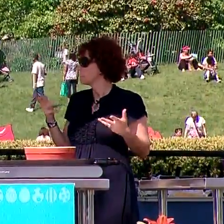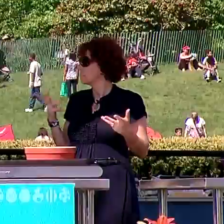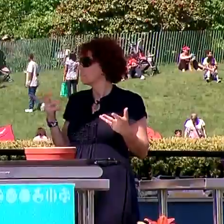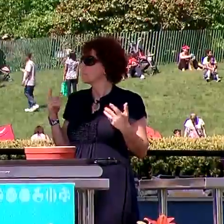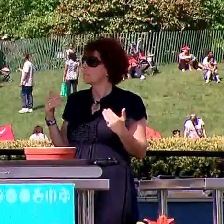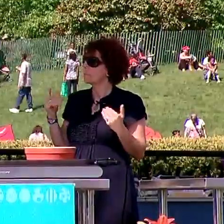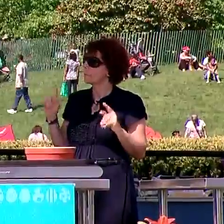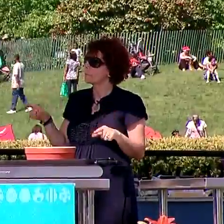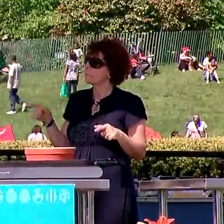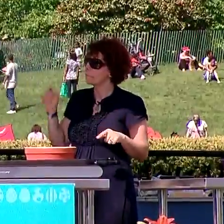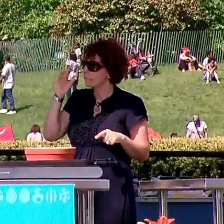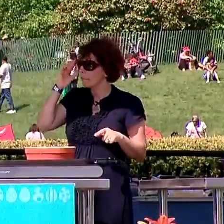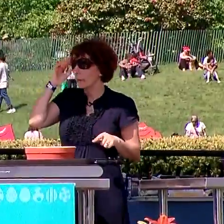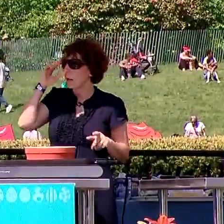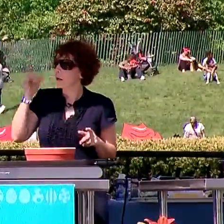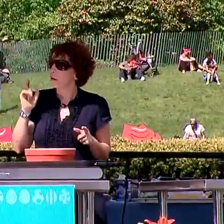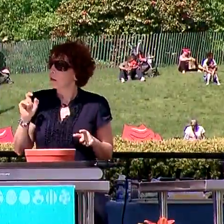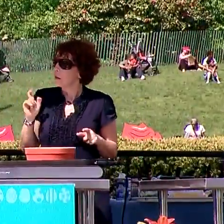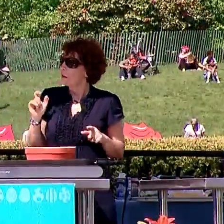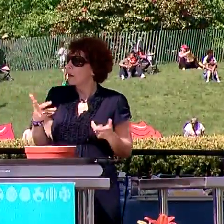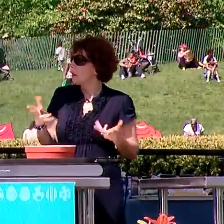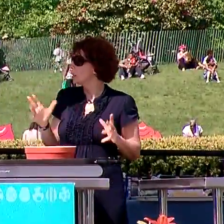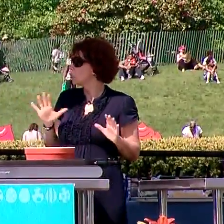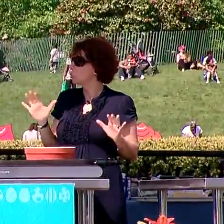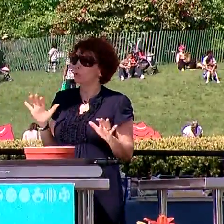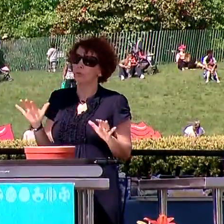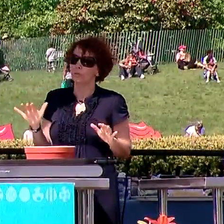I need -- let's do three.